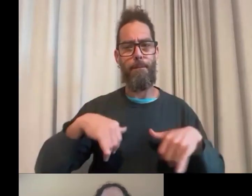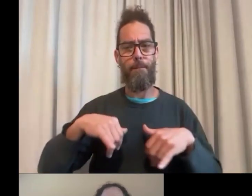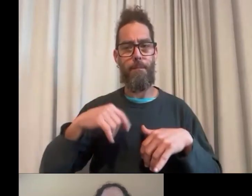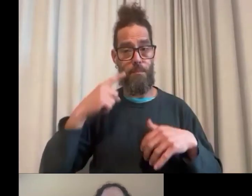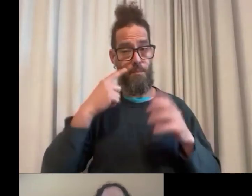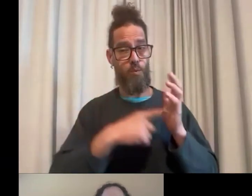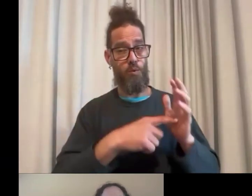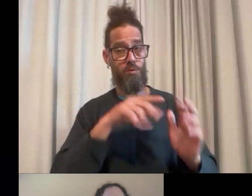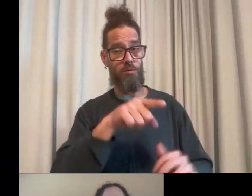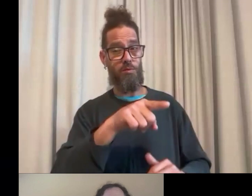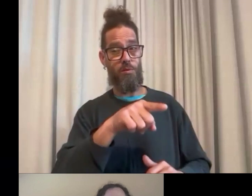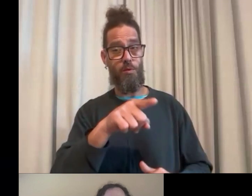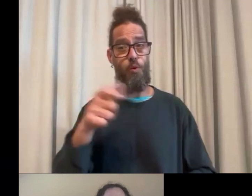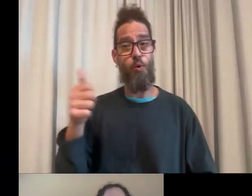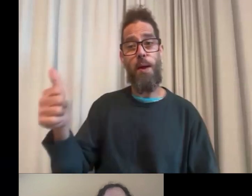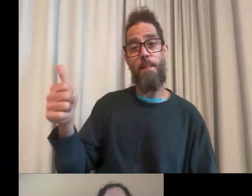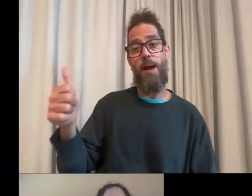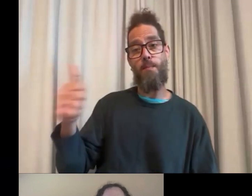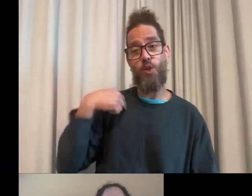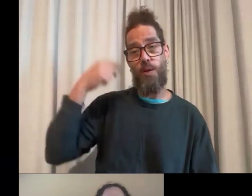And I'm showing a screen cap that